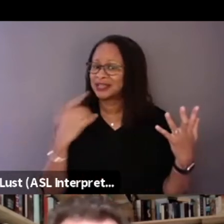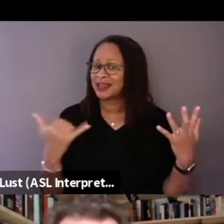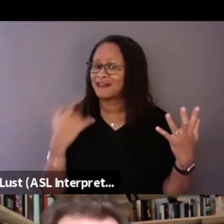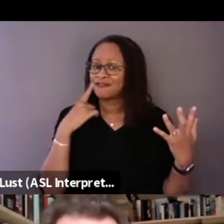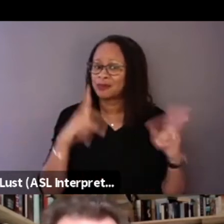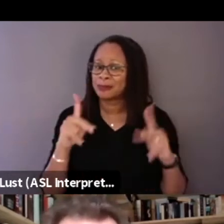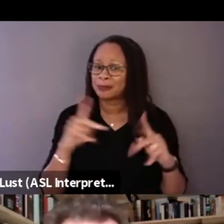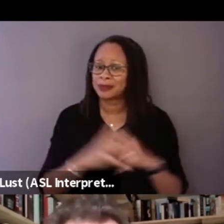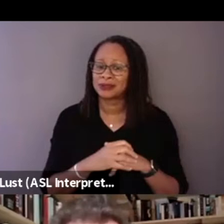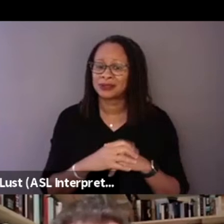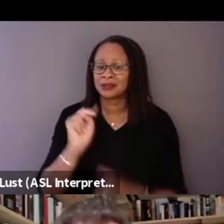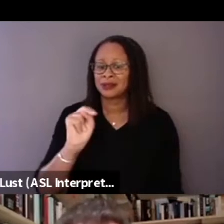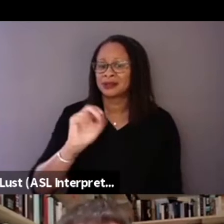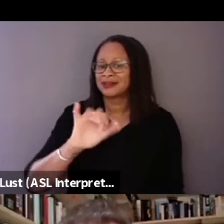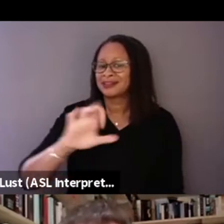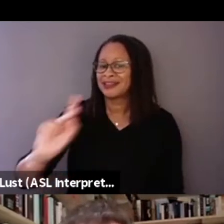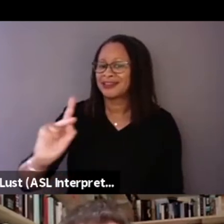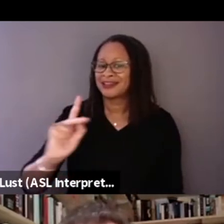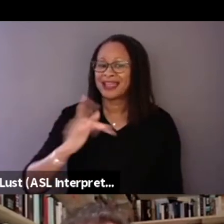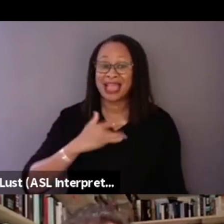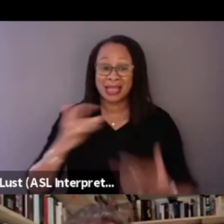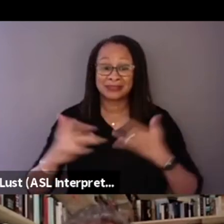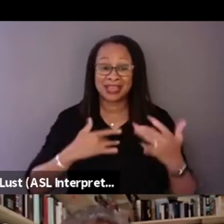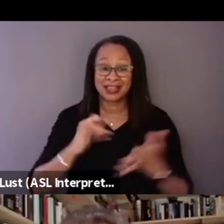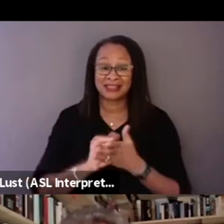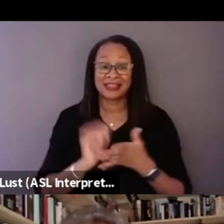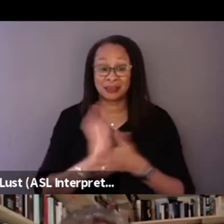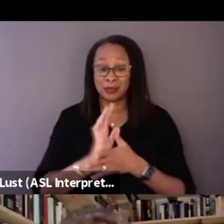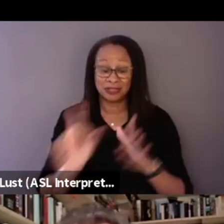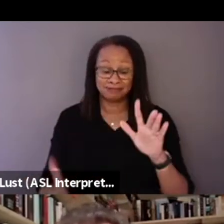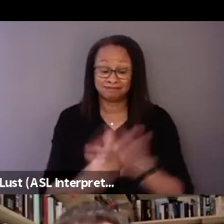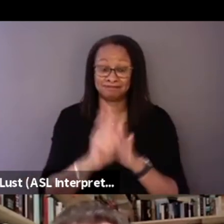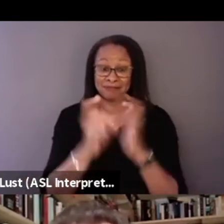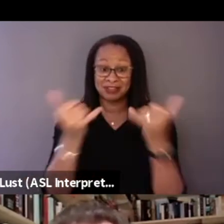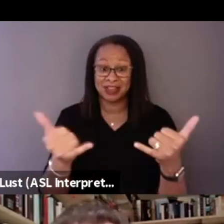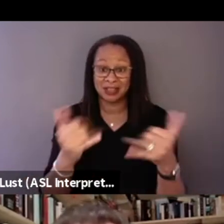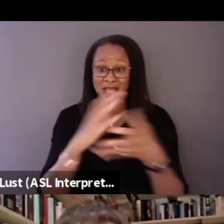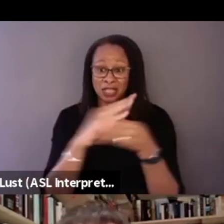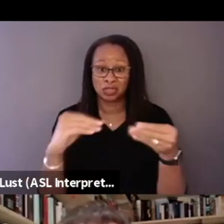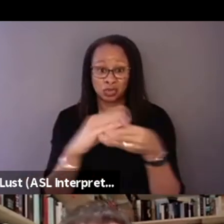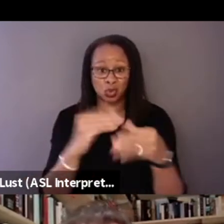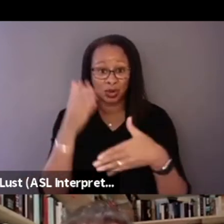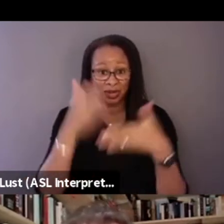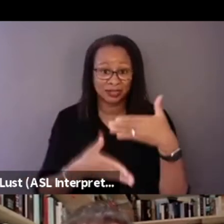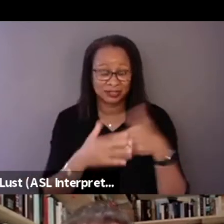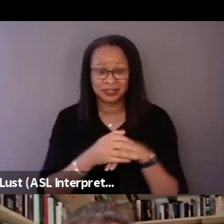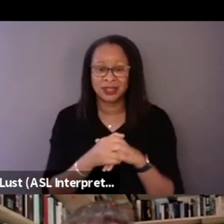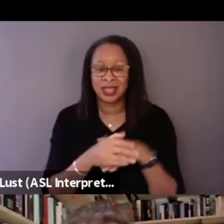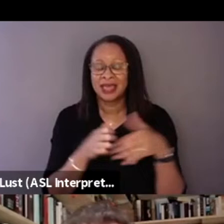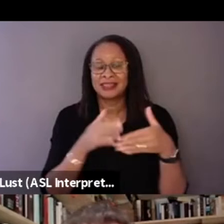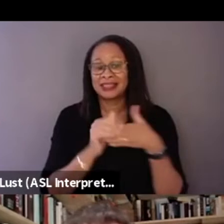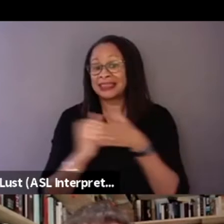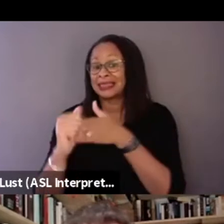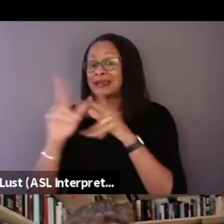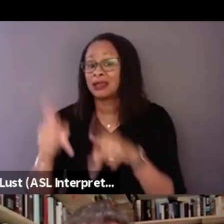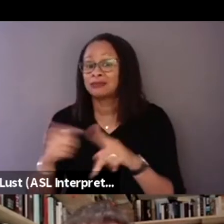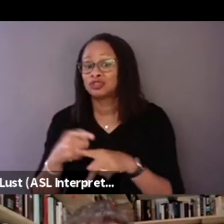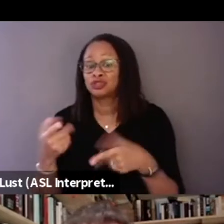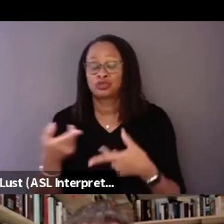Yeah, I'm really excited that the movie is coming out now. The story ends in the lead up to Trump's defeat in 2020,